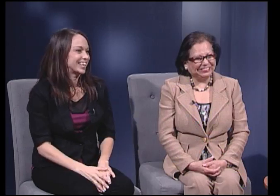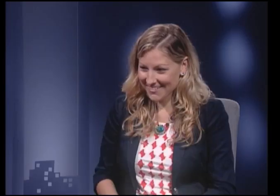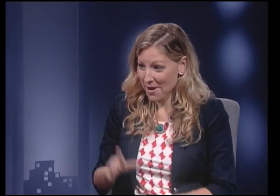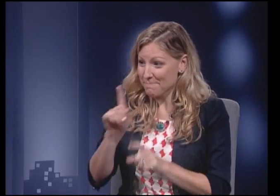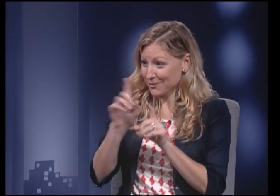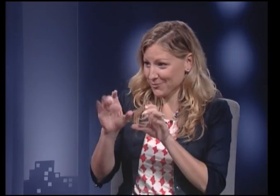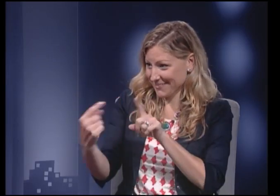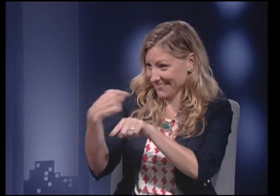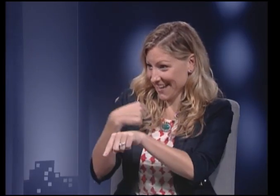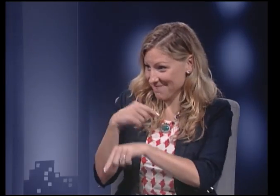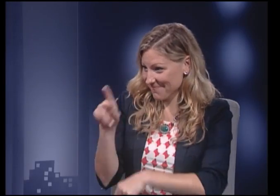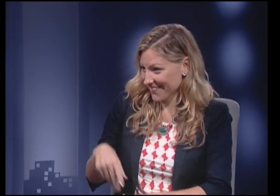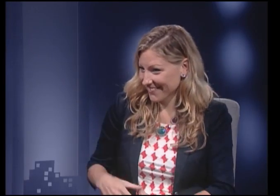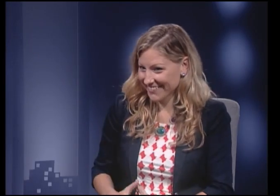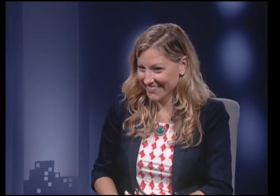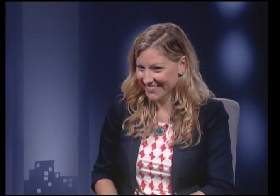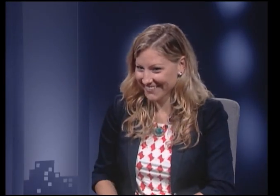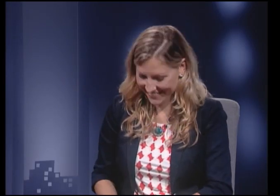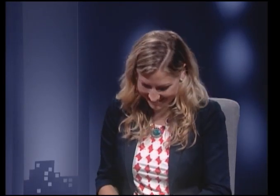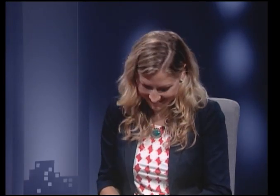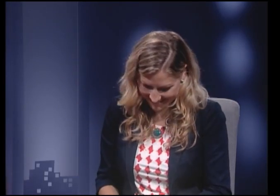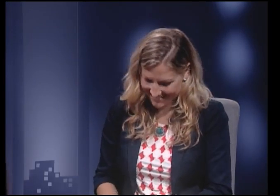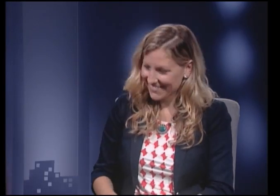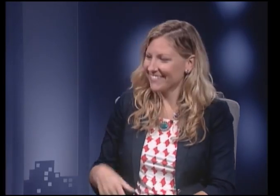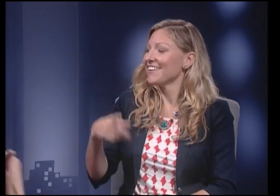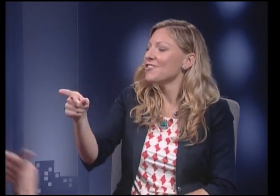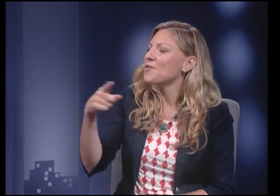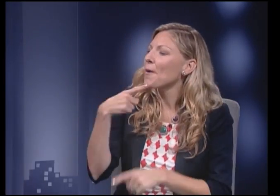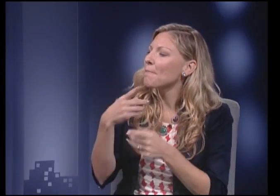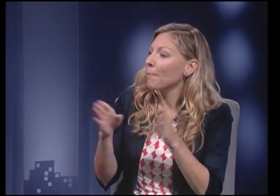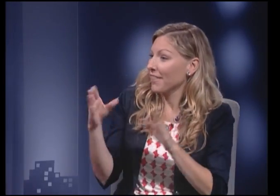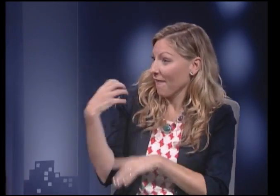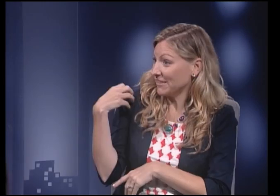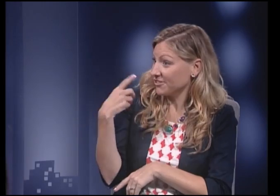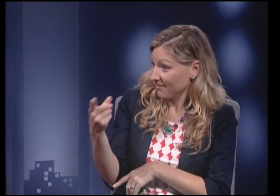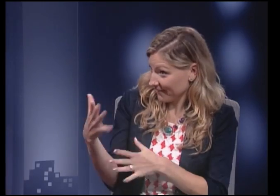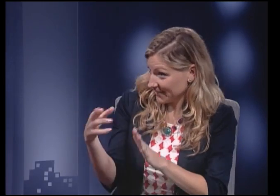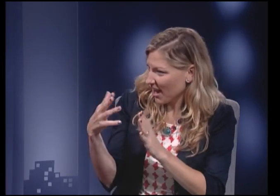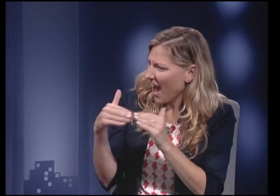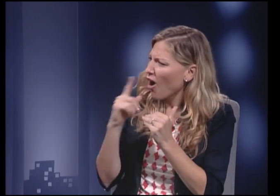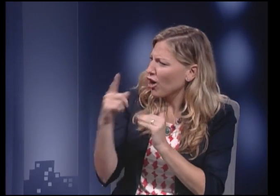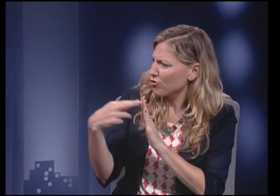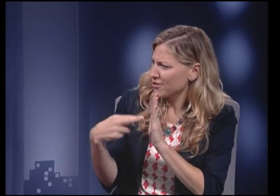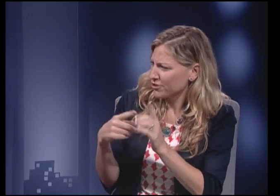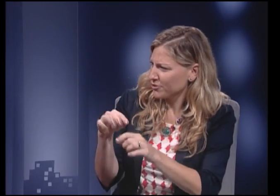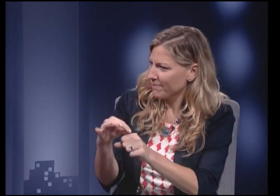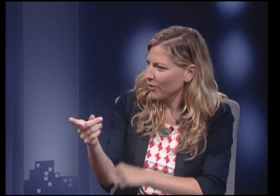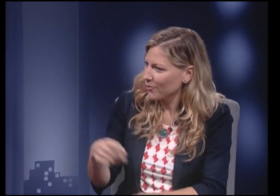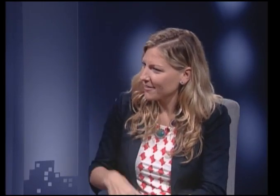And I will and make sure you do the same. Thank you. You're a public official, how are you registered to vote?